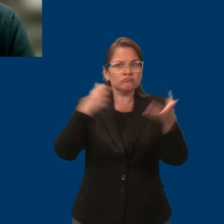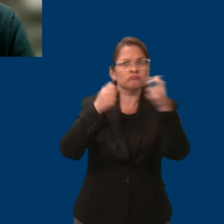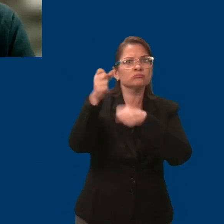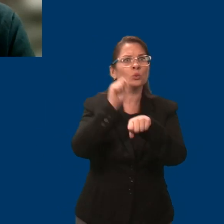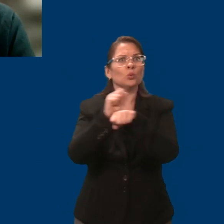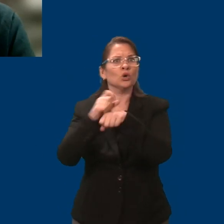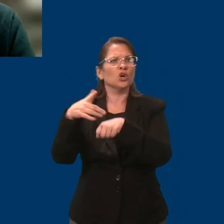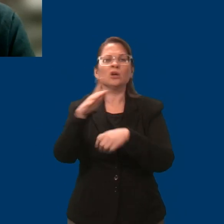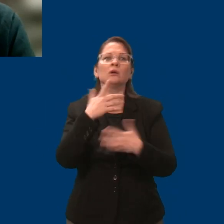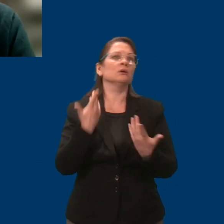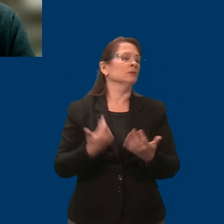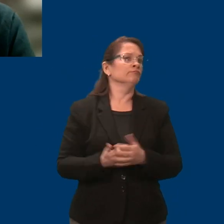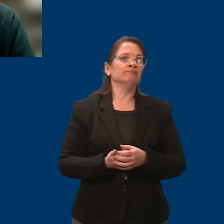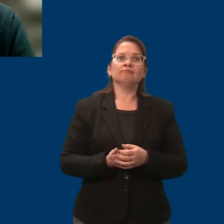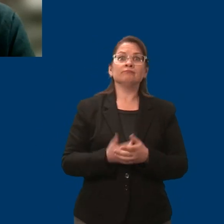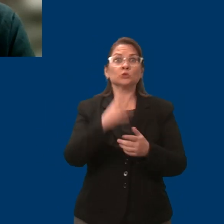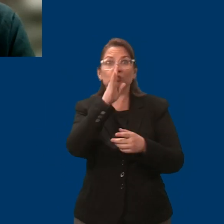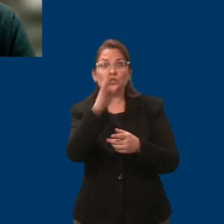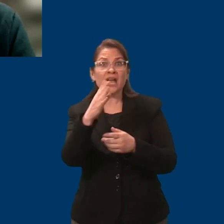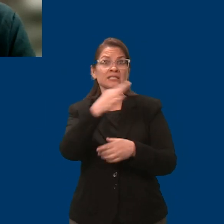when paying people under $20 an hour